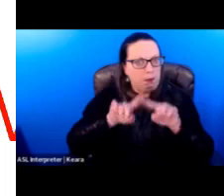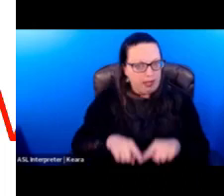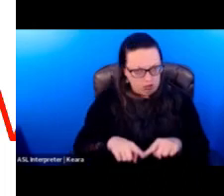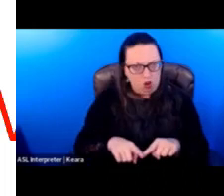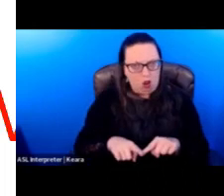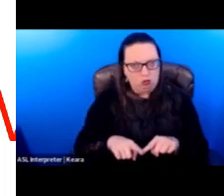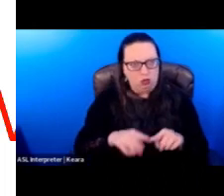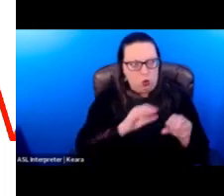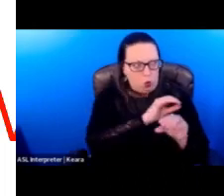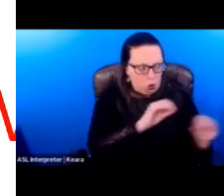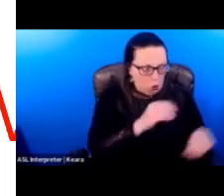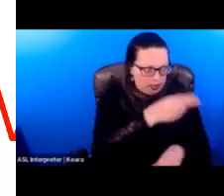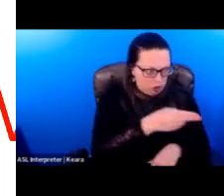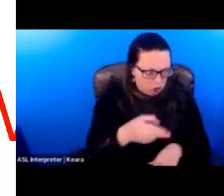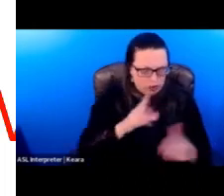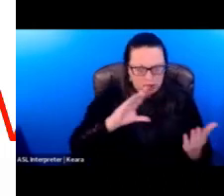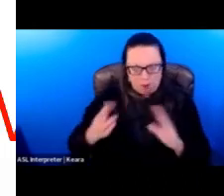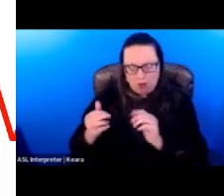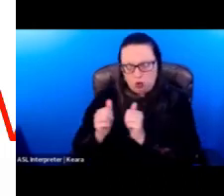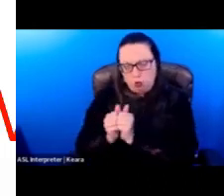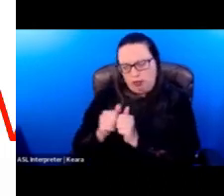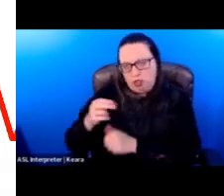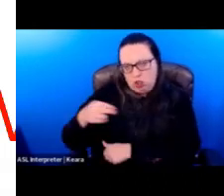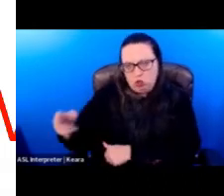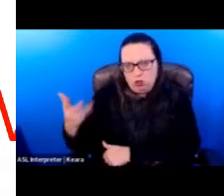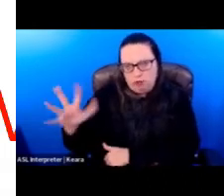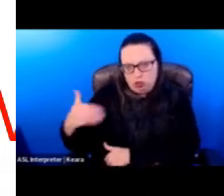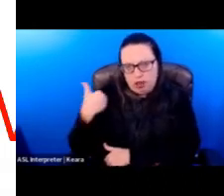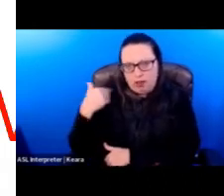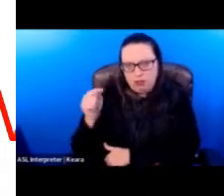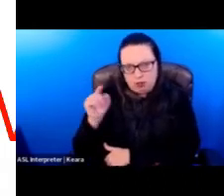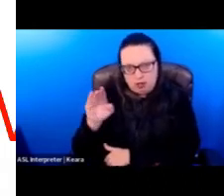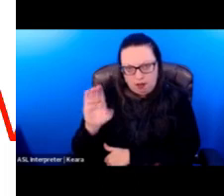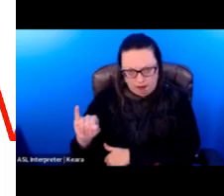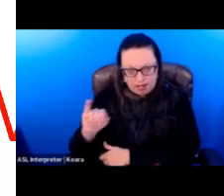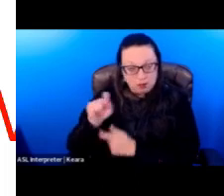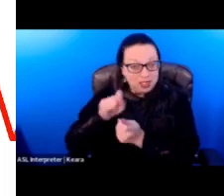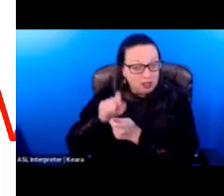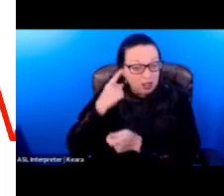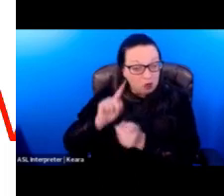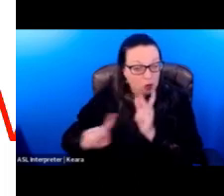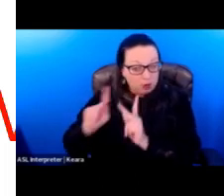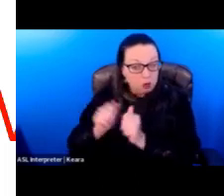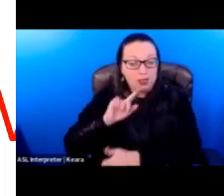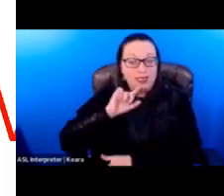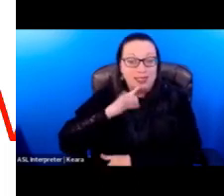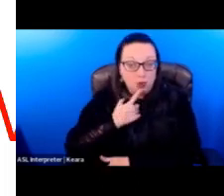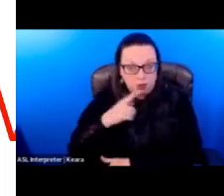brain injury, particularly those who have had the more severe traumatic brain injuries. And so, you know, if we're looking